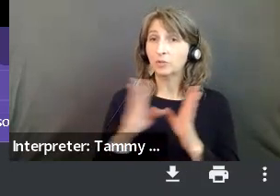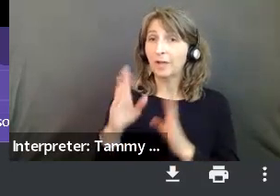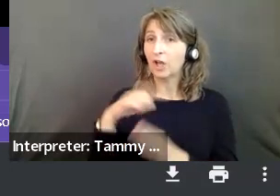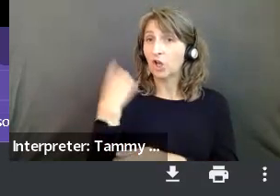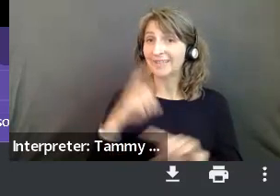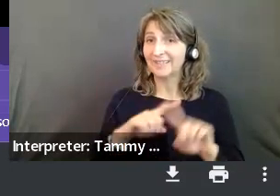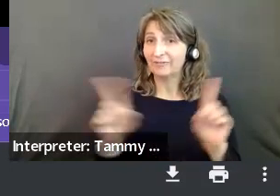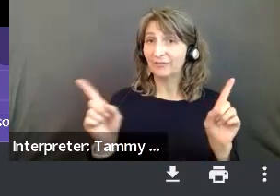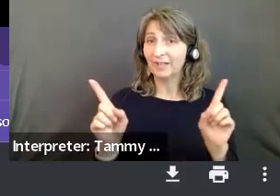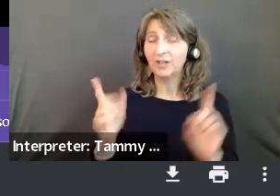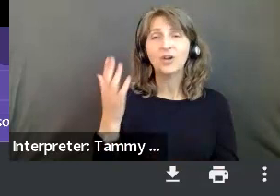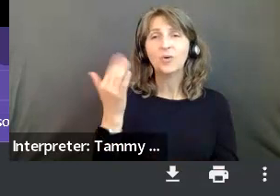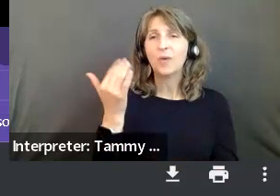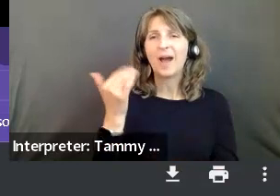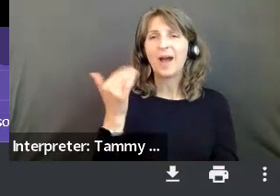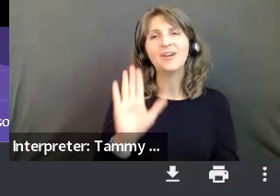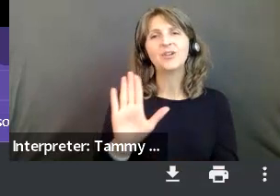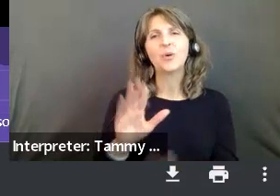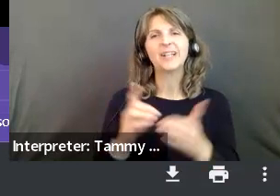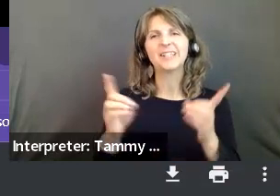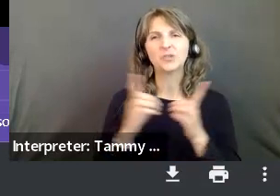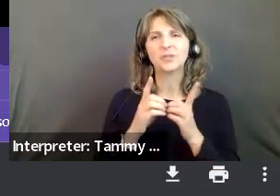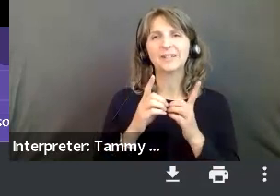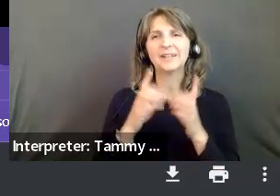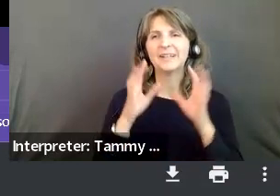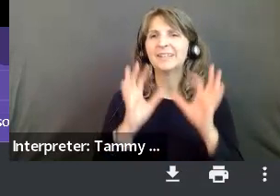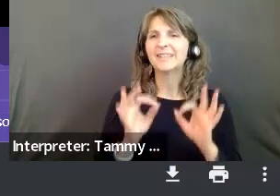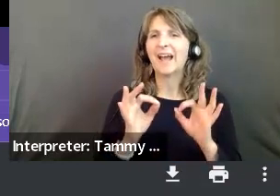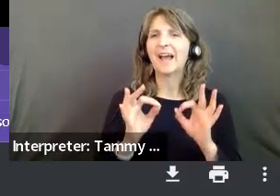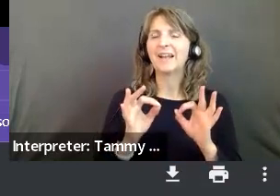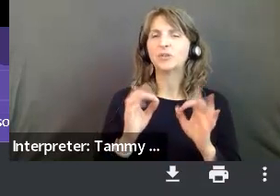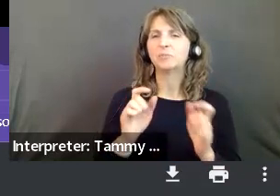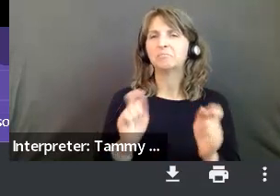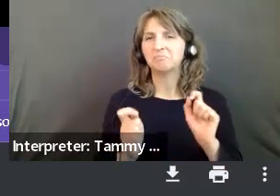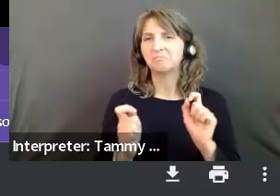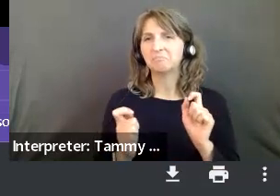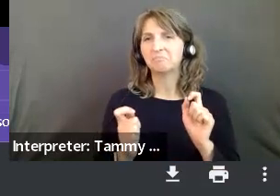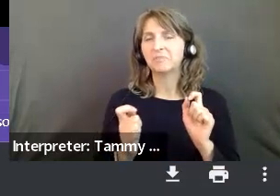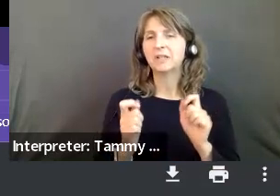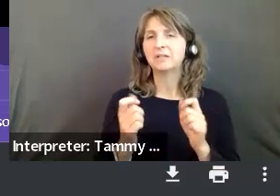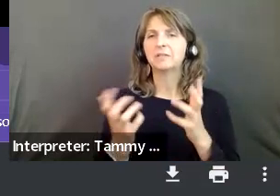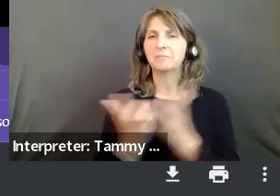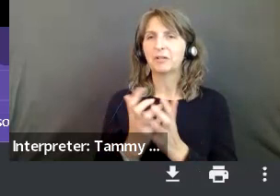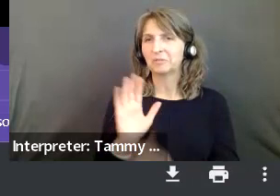It might be because that this district decided to revamp this and and make it a little bit more user friendly.